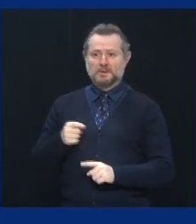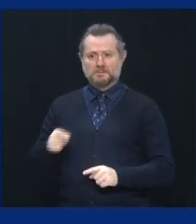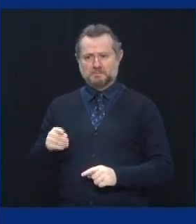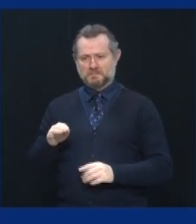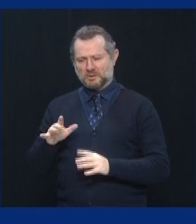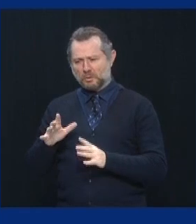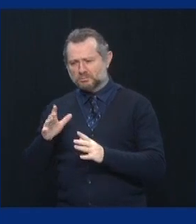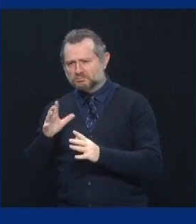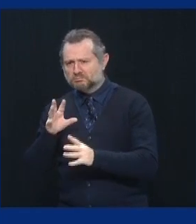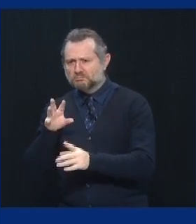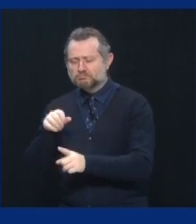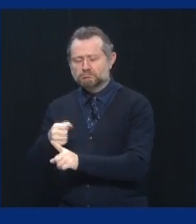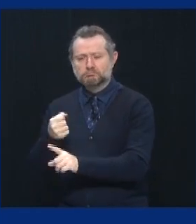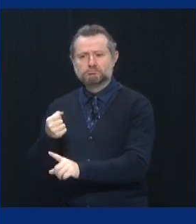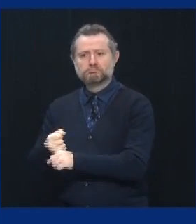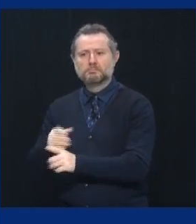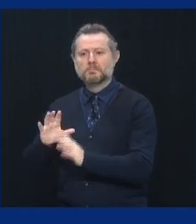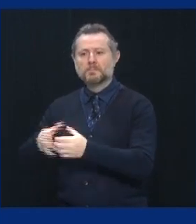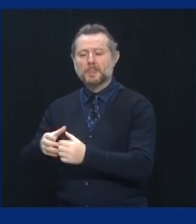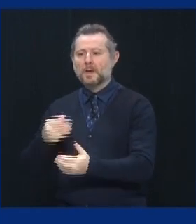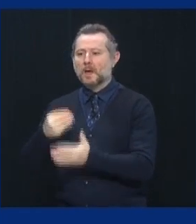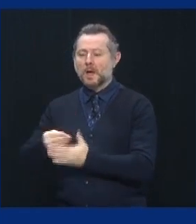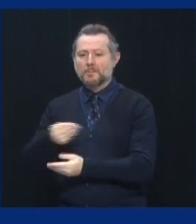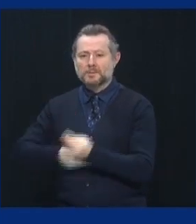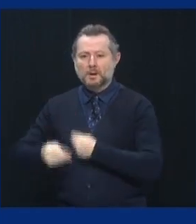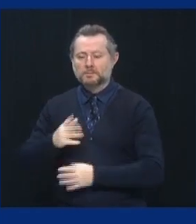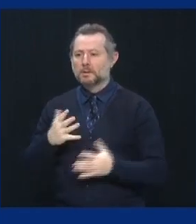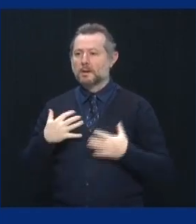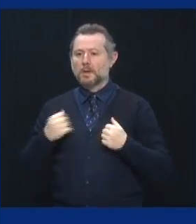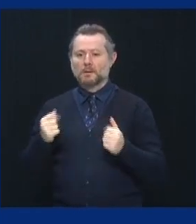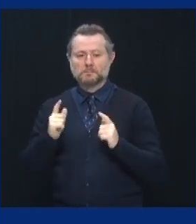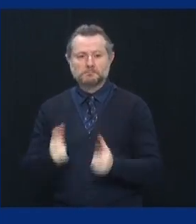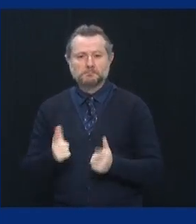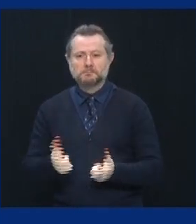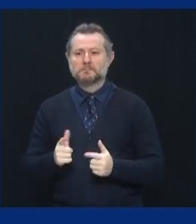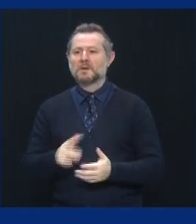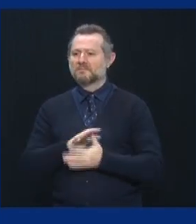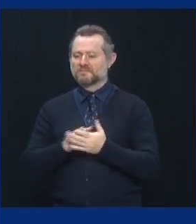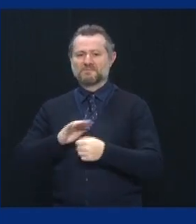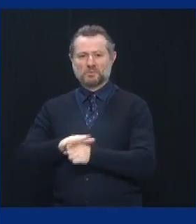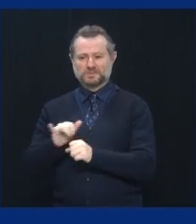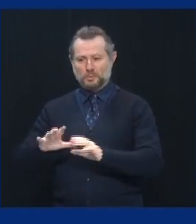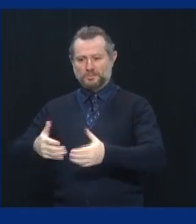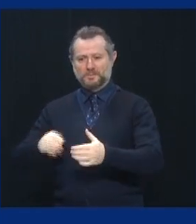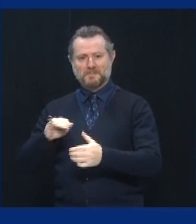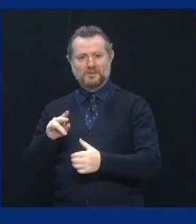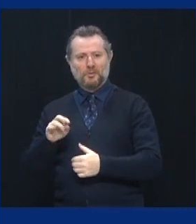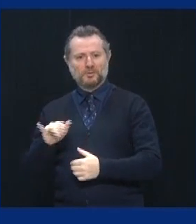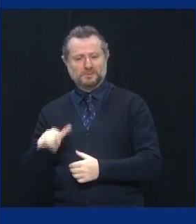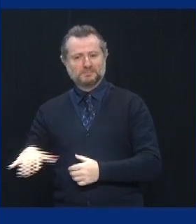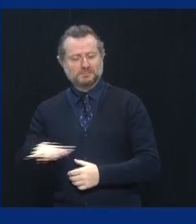GOVERNOR CUOMO HAS SPOKEN OUT ABOUT ONE OF THE GREAT INJUSTICES OF THIS PANDEMIC, THAT MINORITIES ARE MORE LIKELY